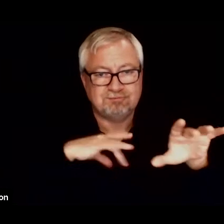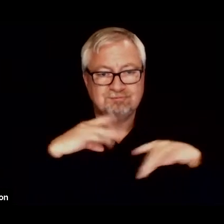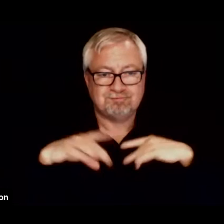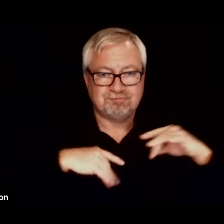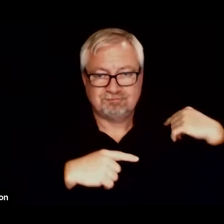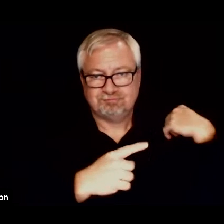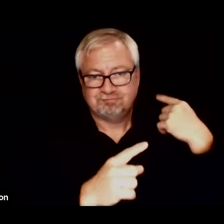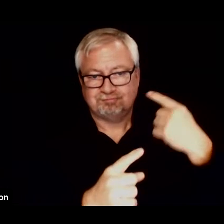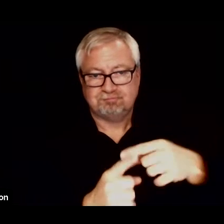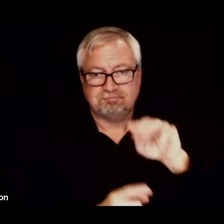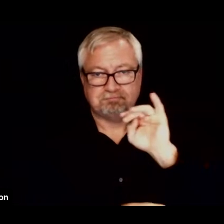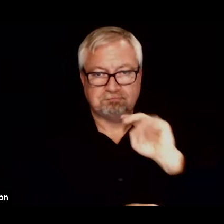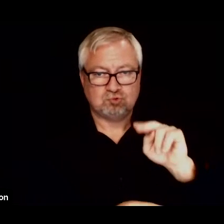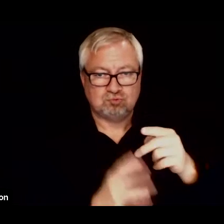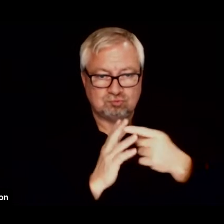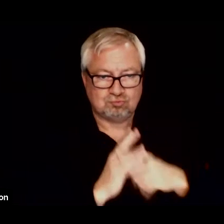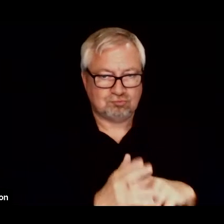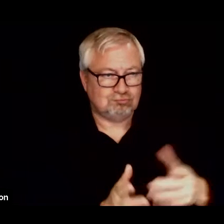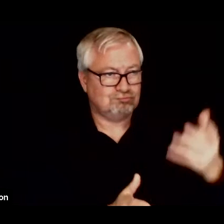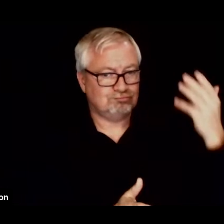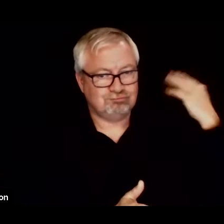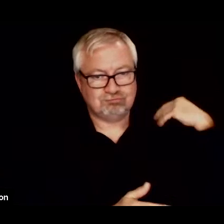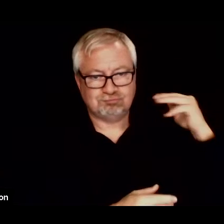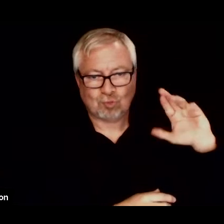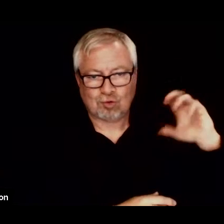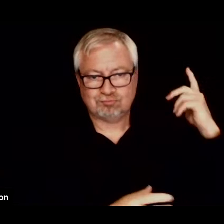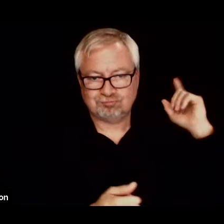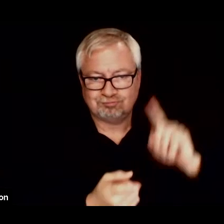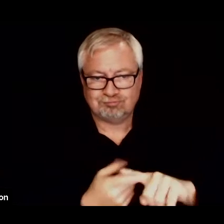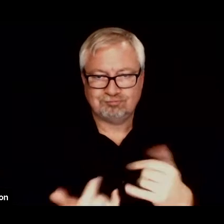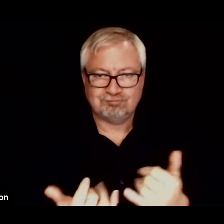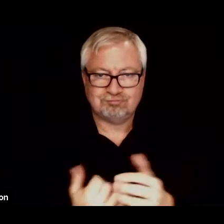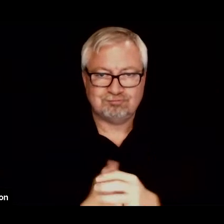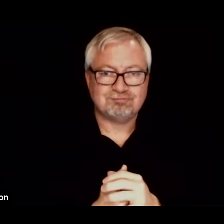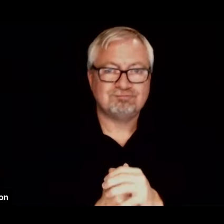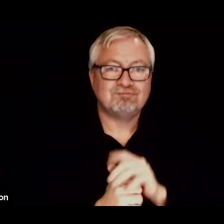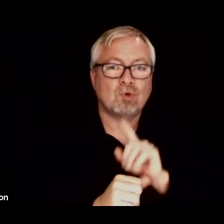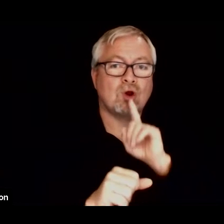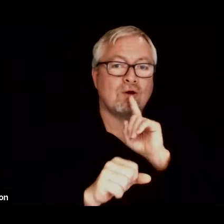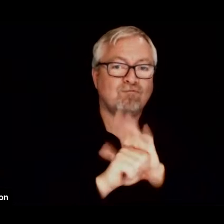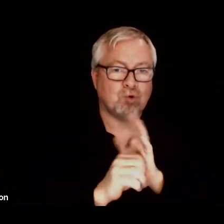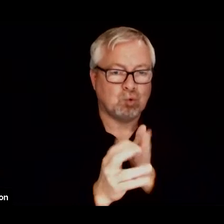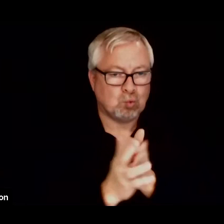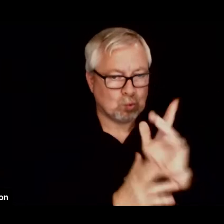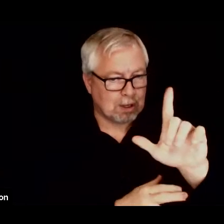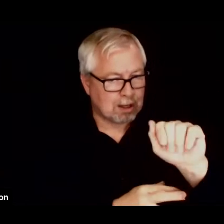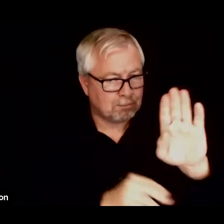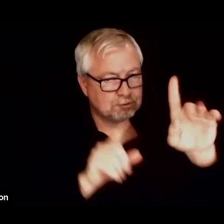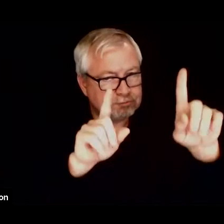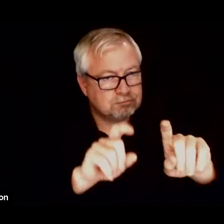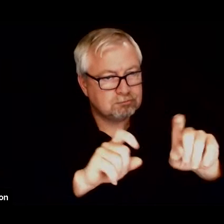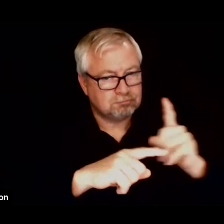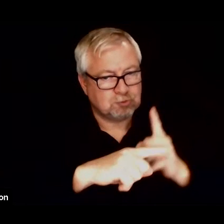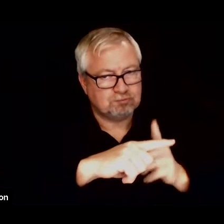have been confirmed through laboratory tests. As we've said unfortunately we're on a pace to hit